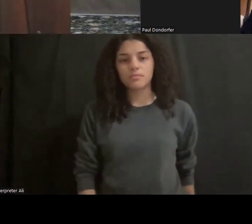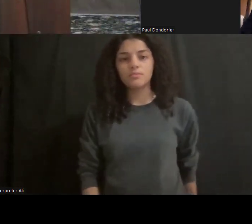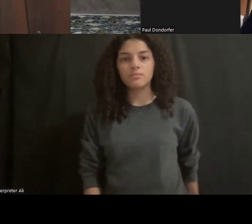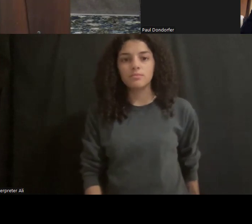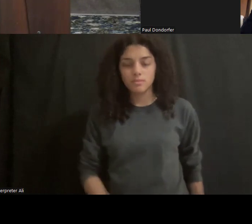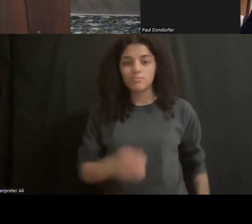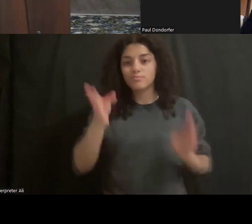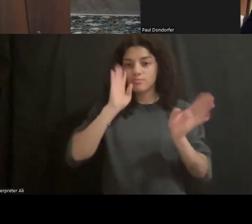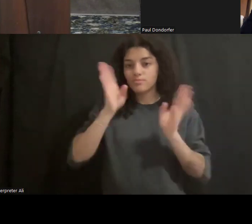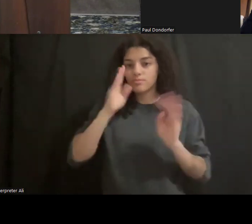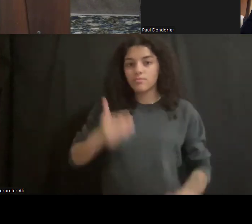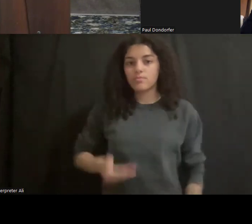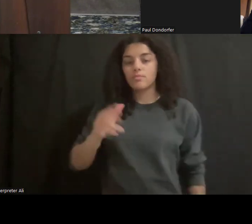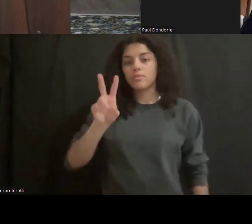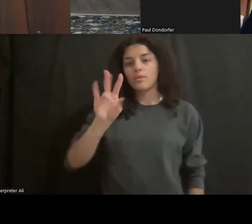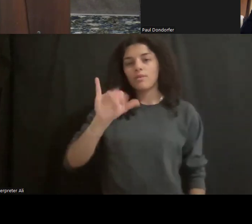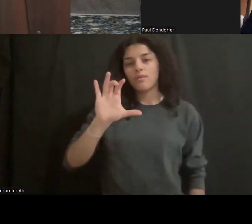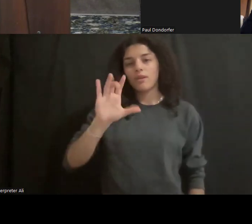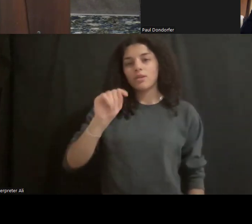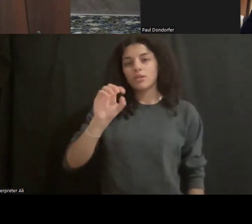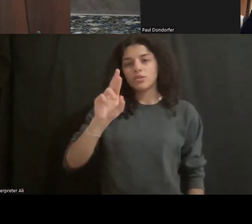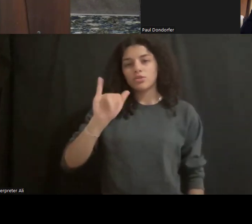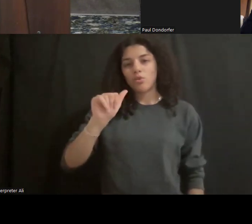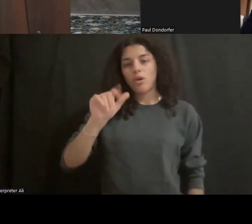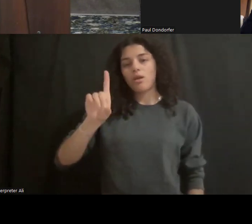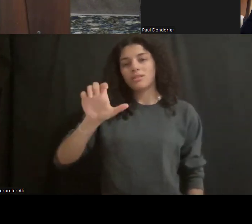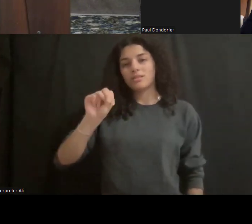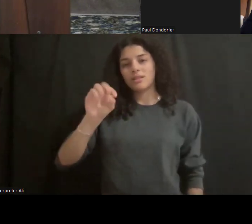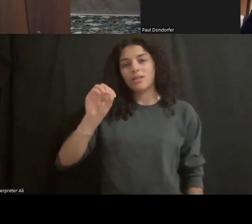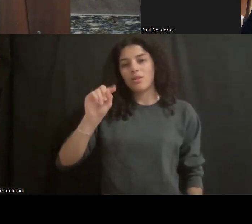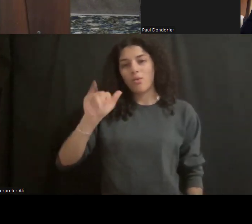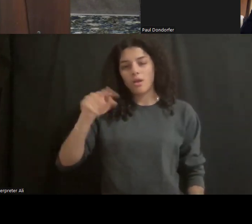Hello my name is Victoria Denodia and I'm a senior at Aquinus As part of my AP government